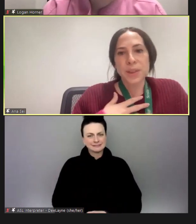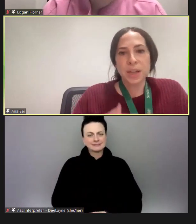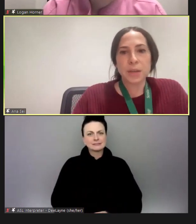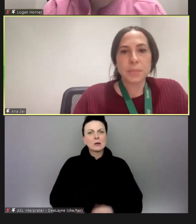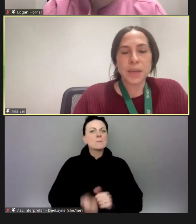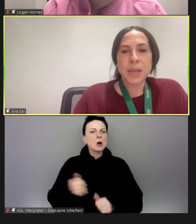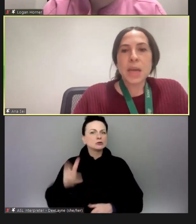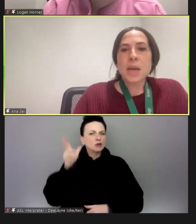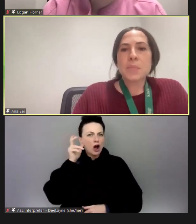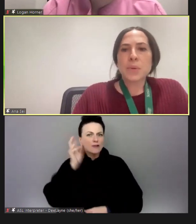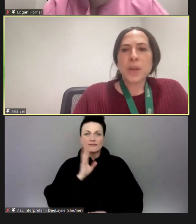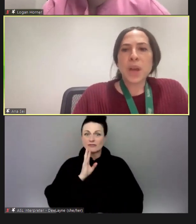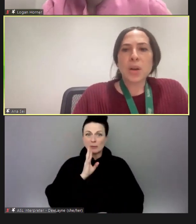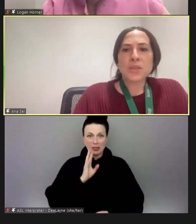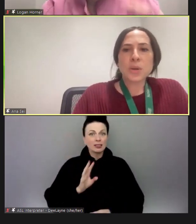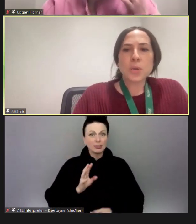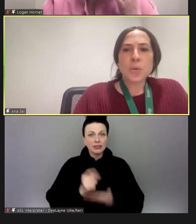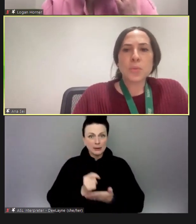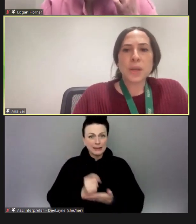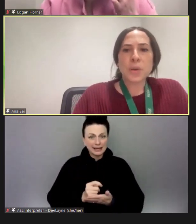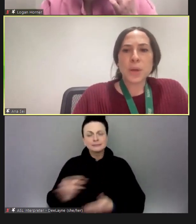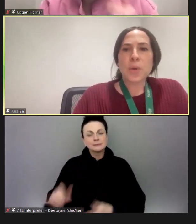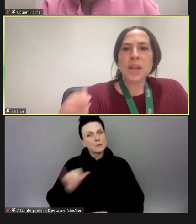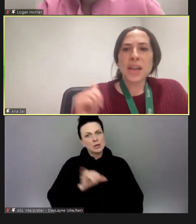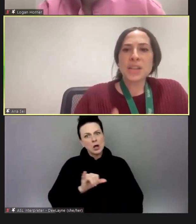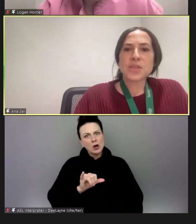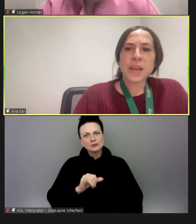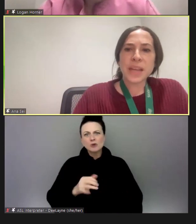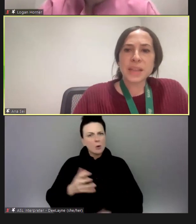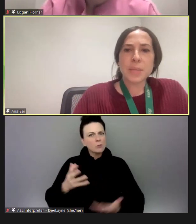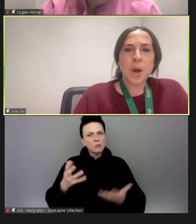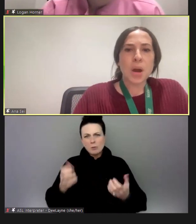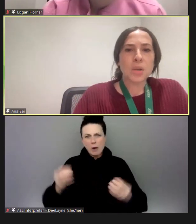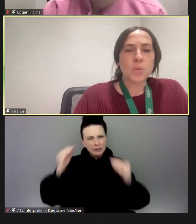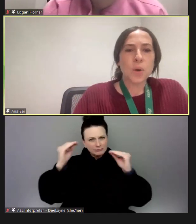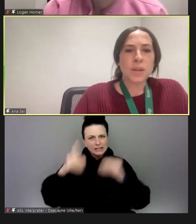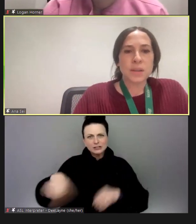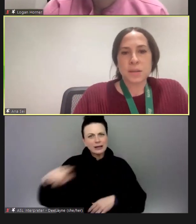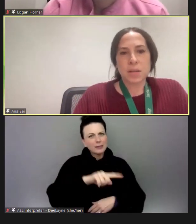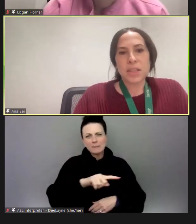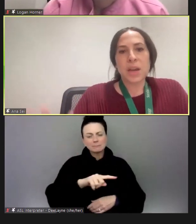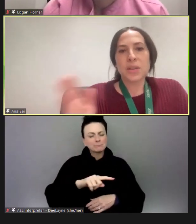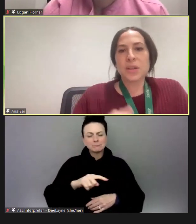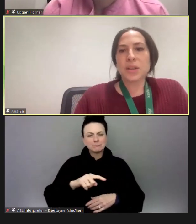therapy but we also you know we want to